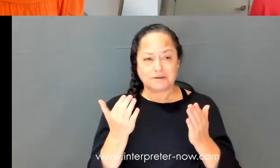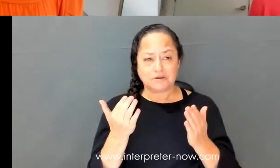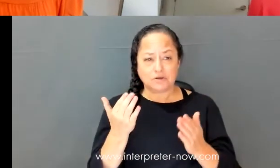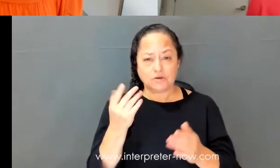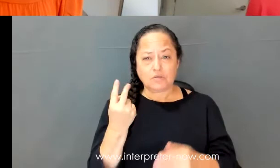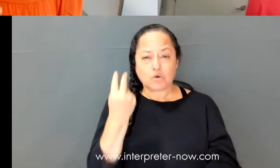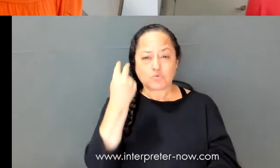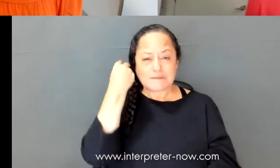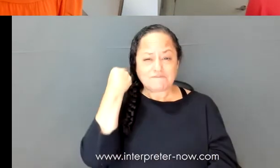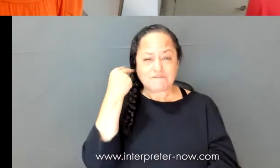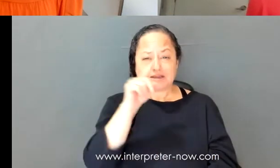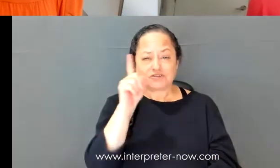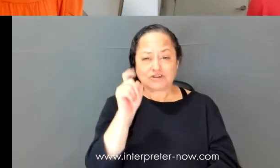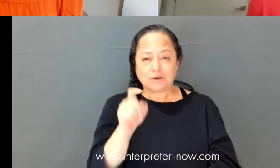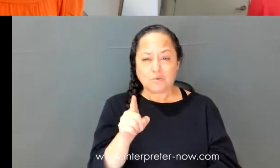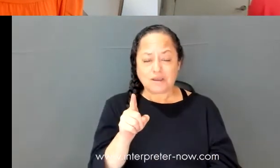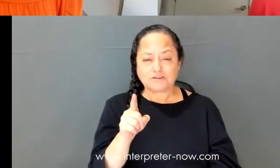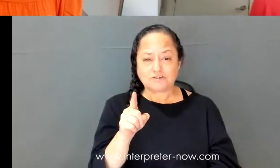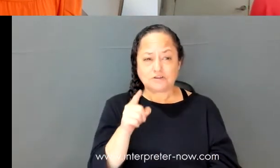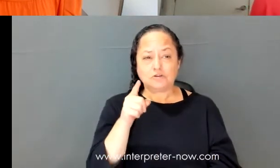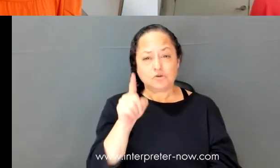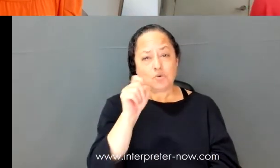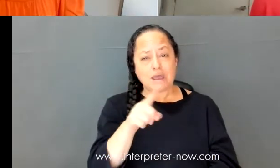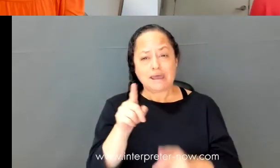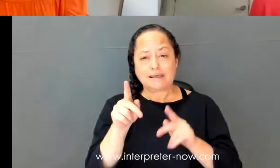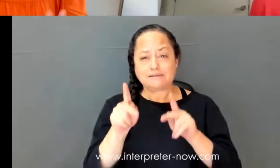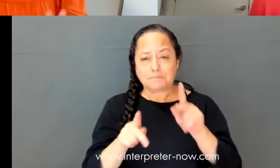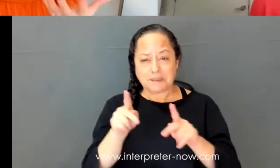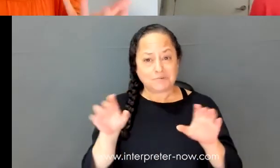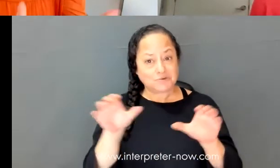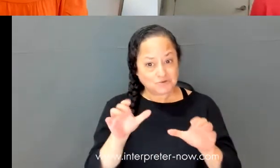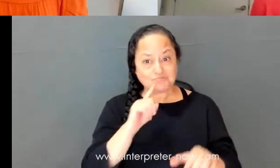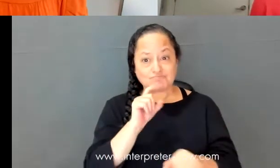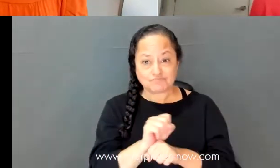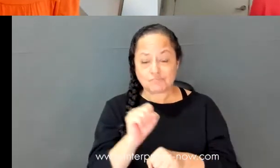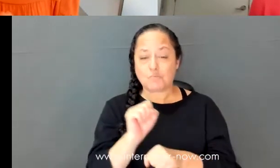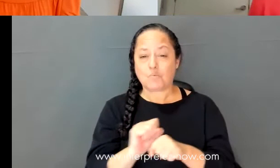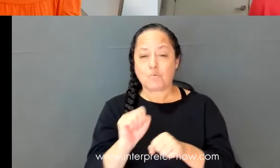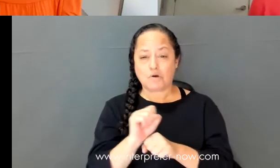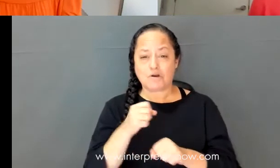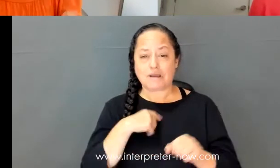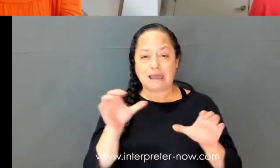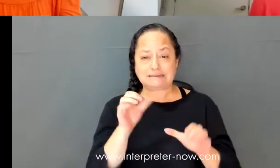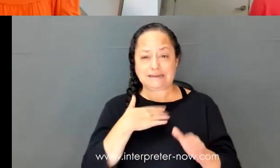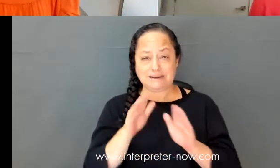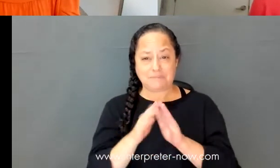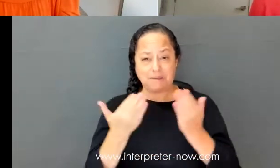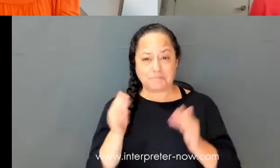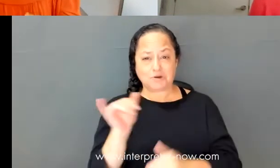questions that you ask people to do the work, right. I do this in my book, too, because it's so important. It's not enough to read the book.